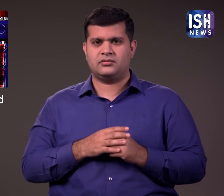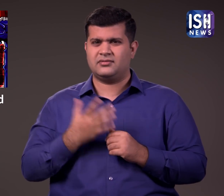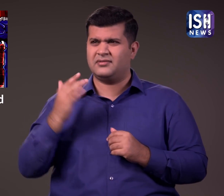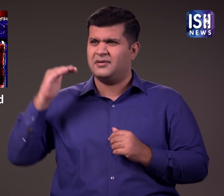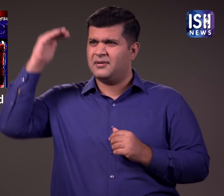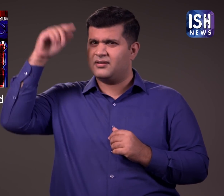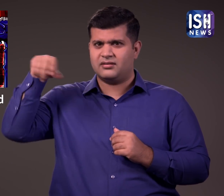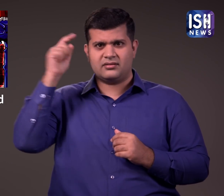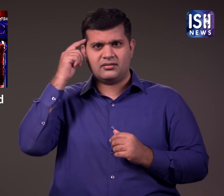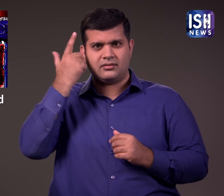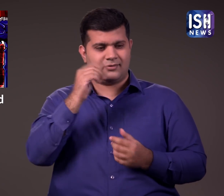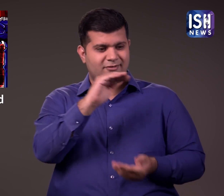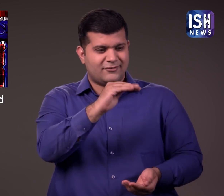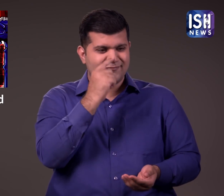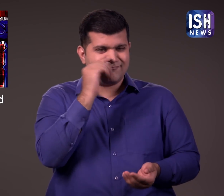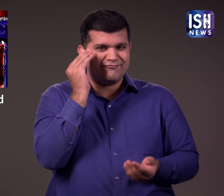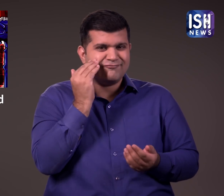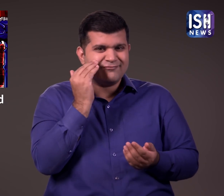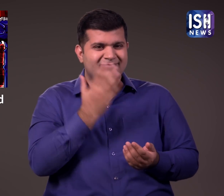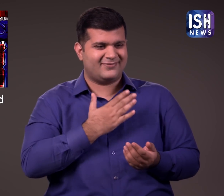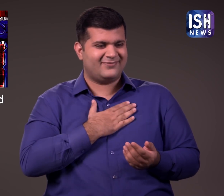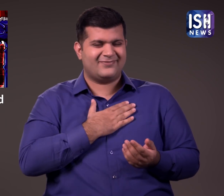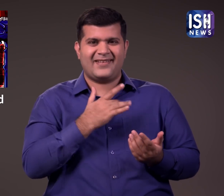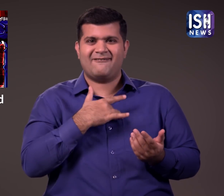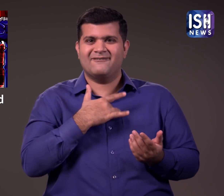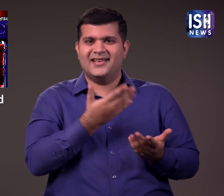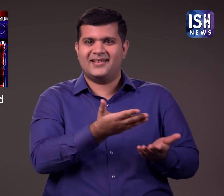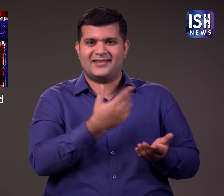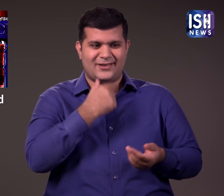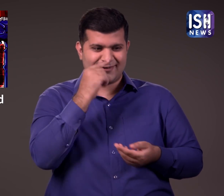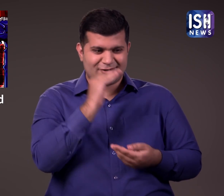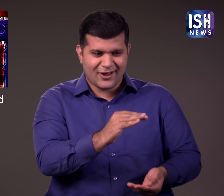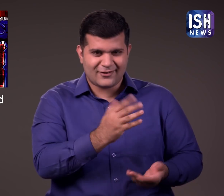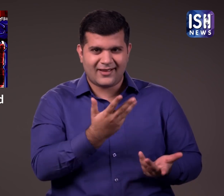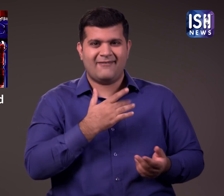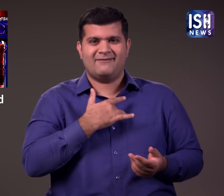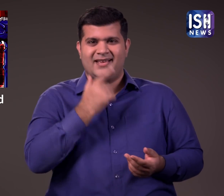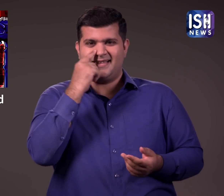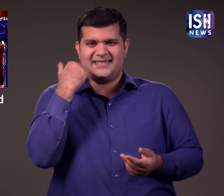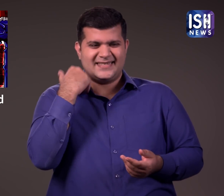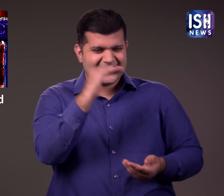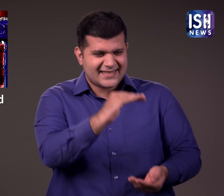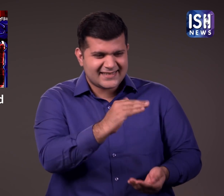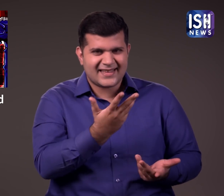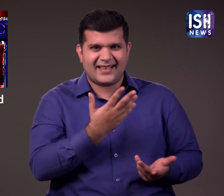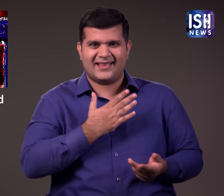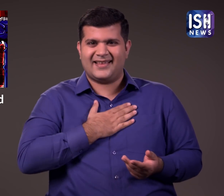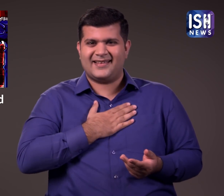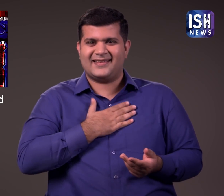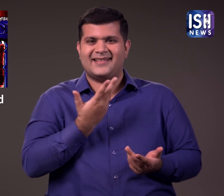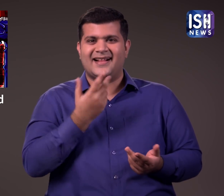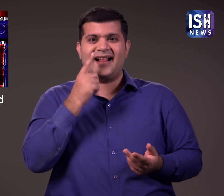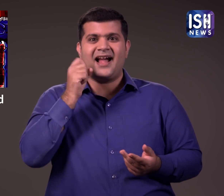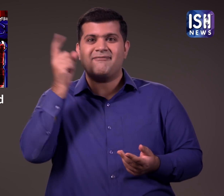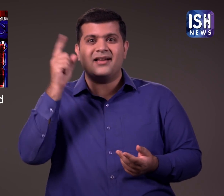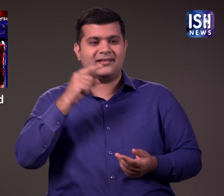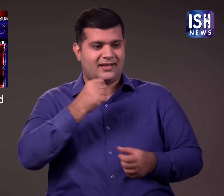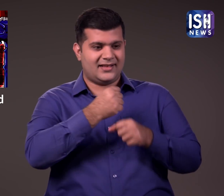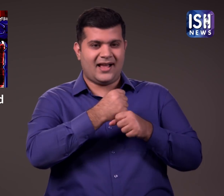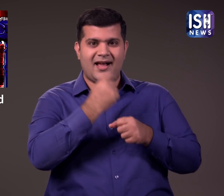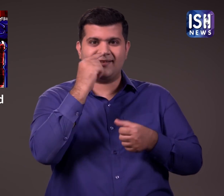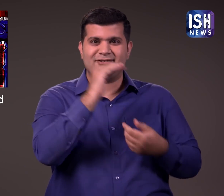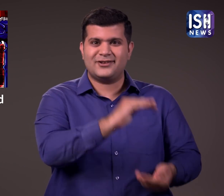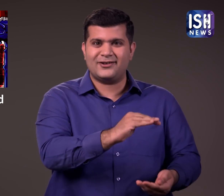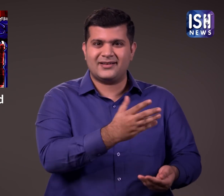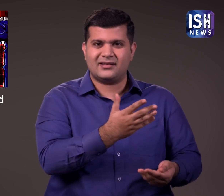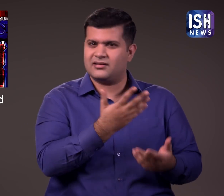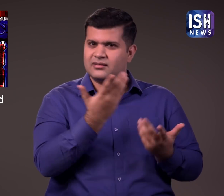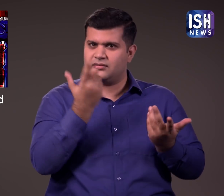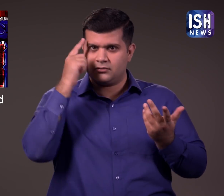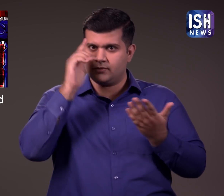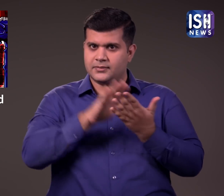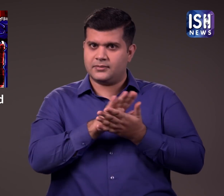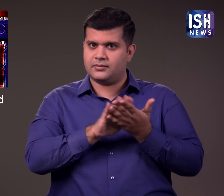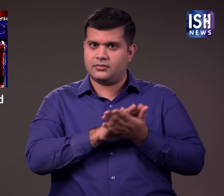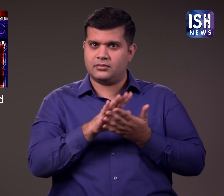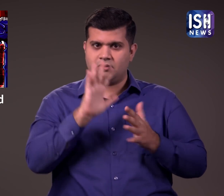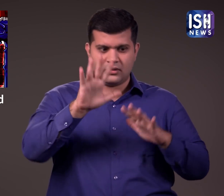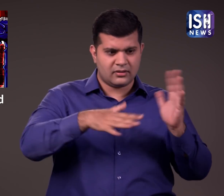Instead of pampering the sweet child, these adults the grandfather molested his granddaughter